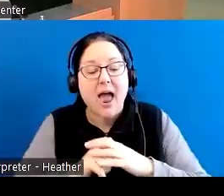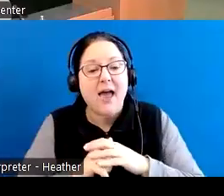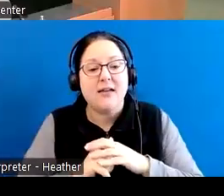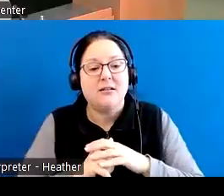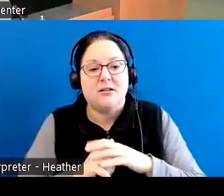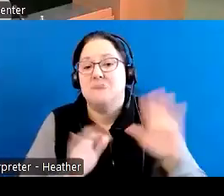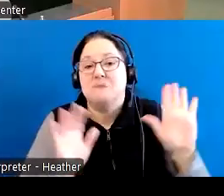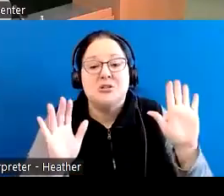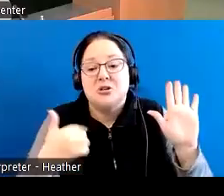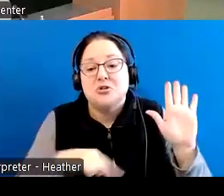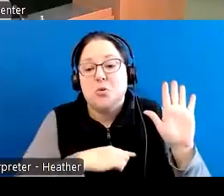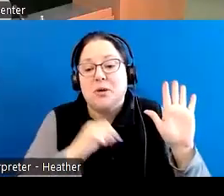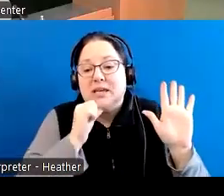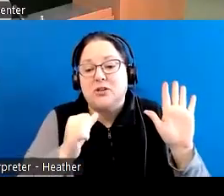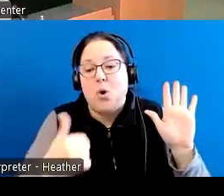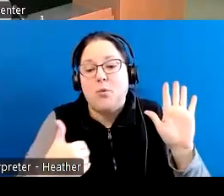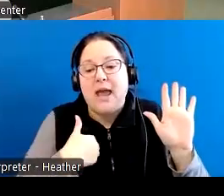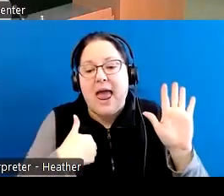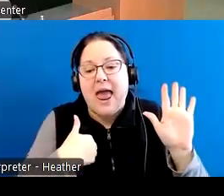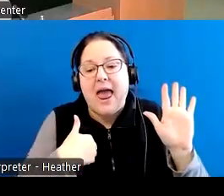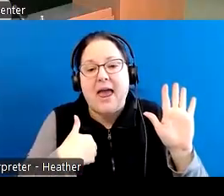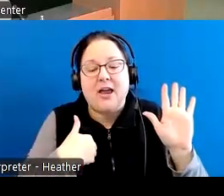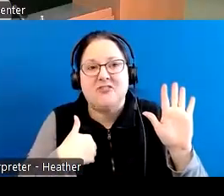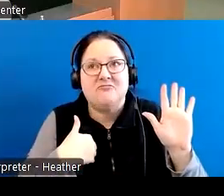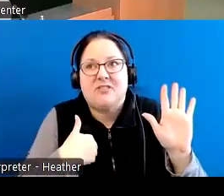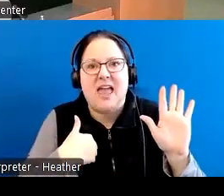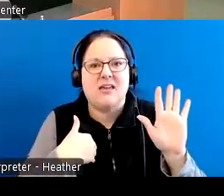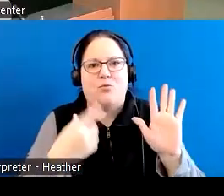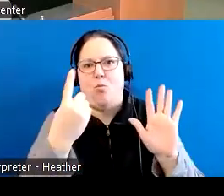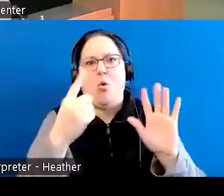necessarily have a template. We have kind of the same components that are in each safety plan,